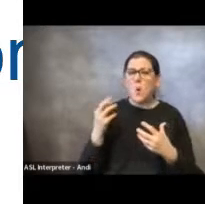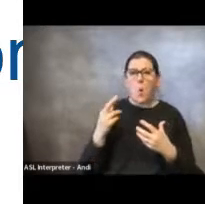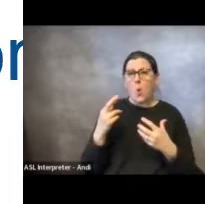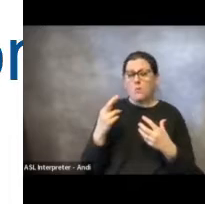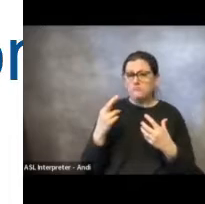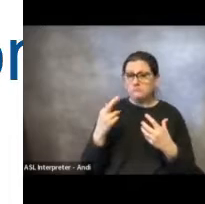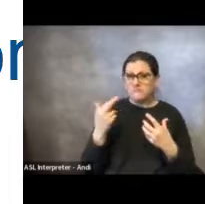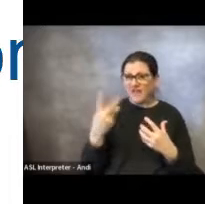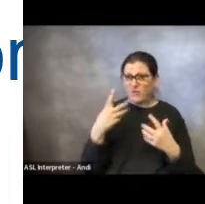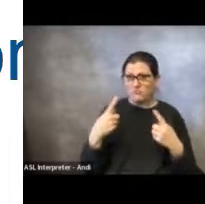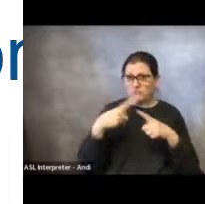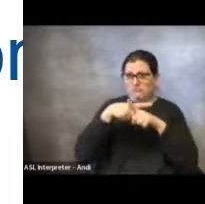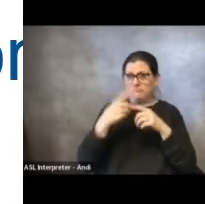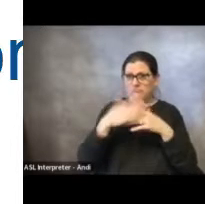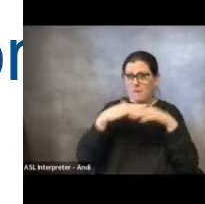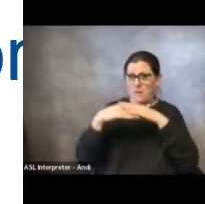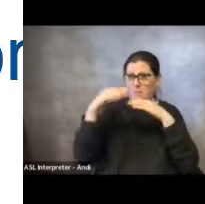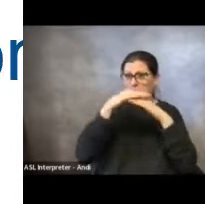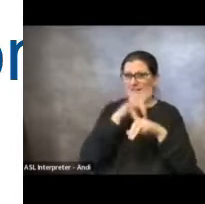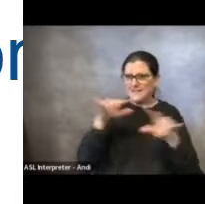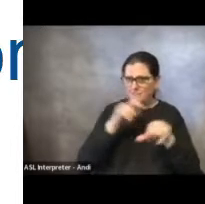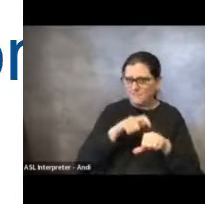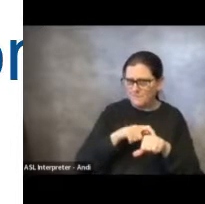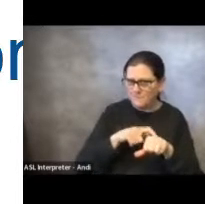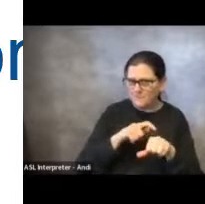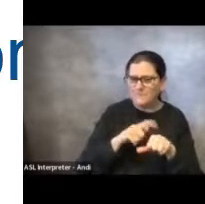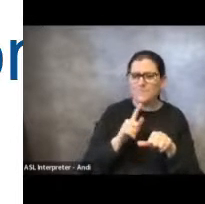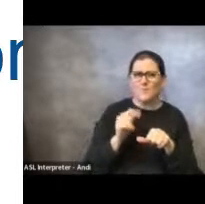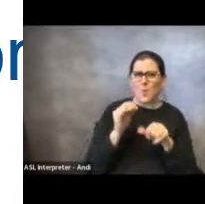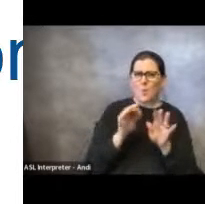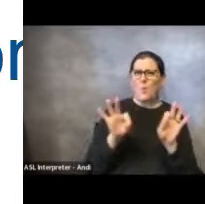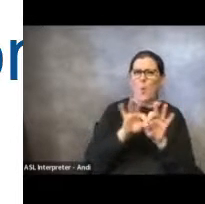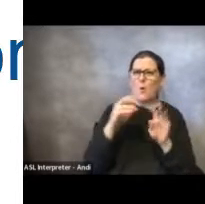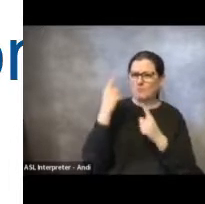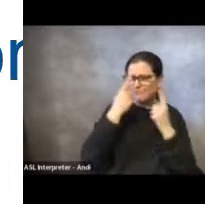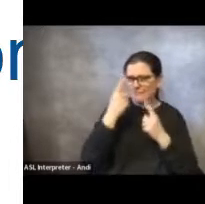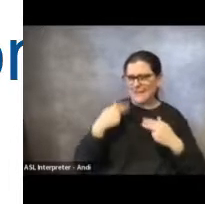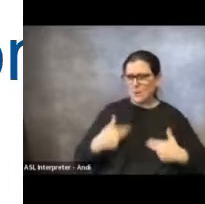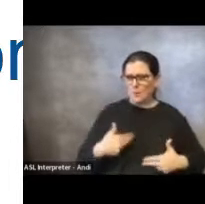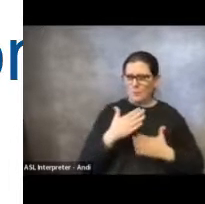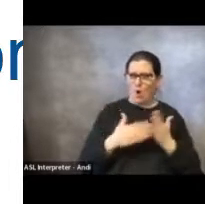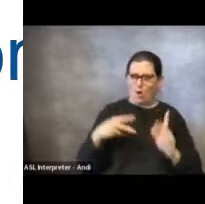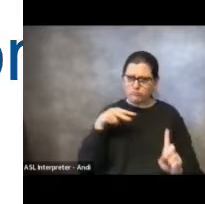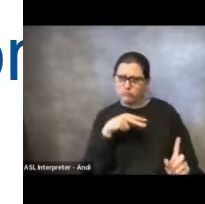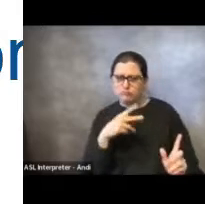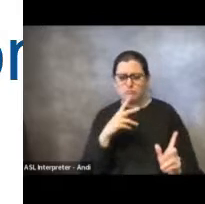many things. But just thinking about the humanistic side of that and looking at a person holistically as to what they